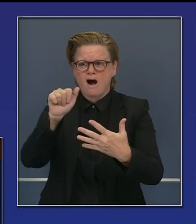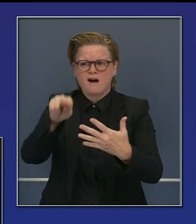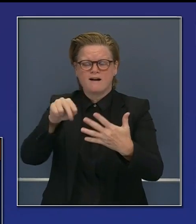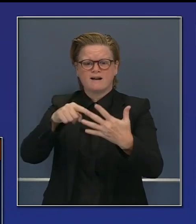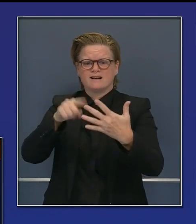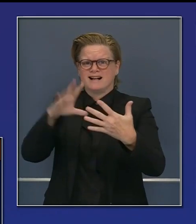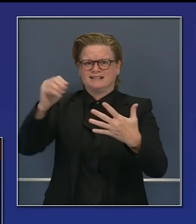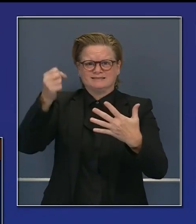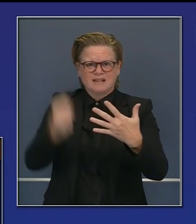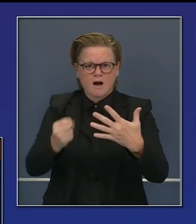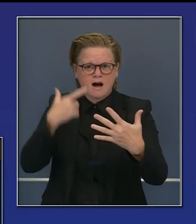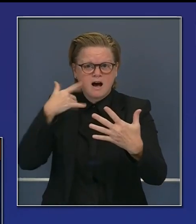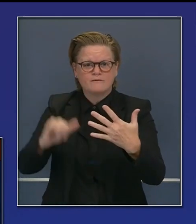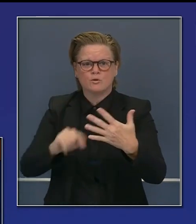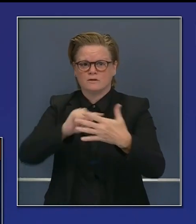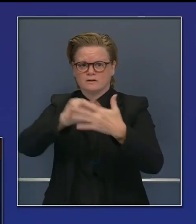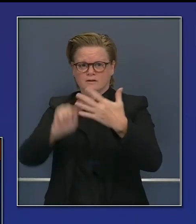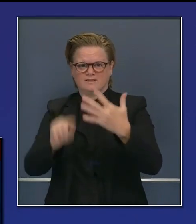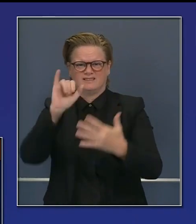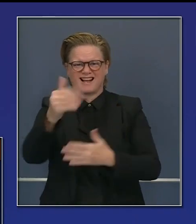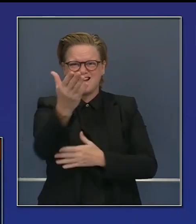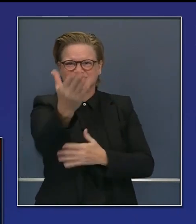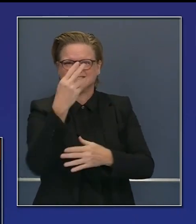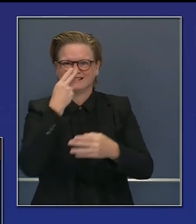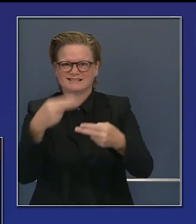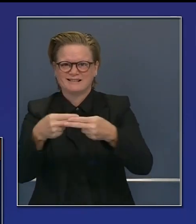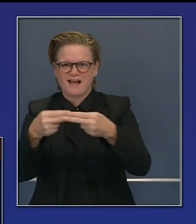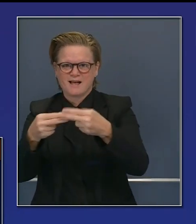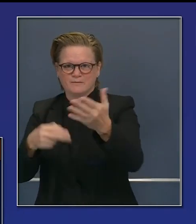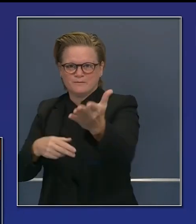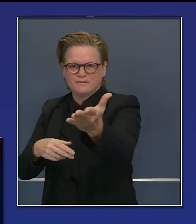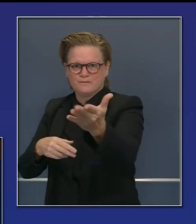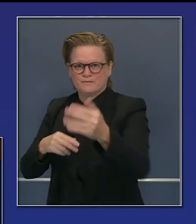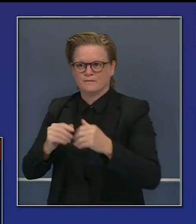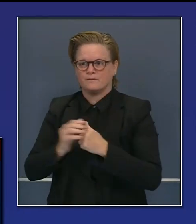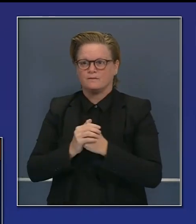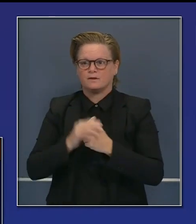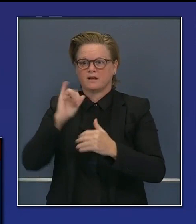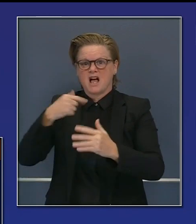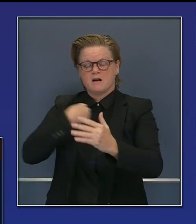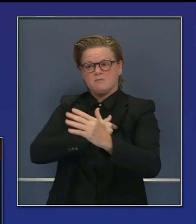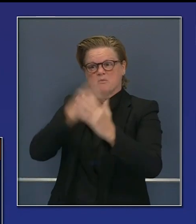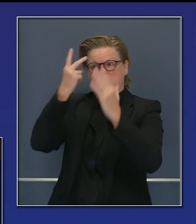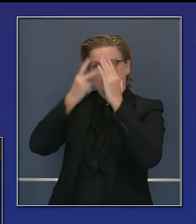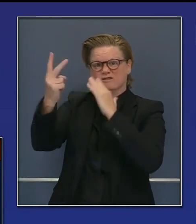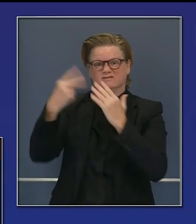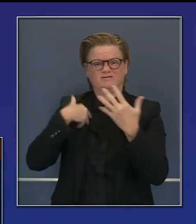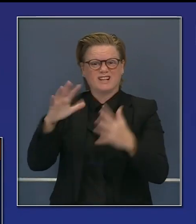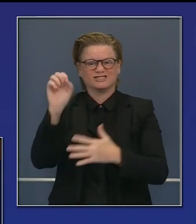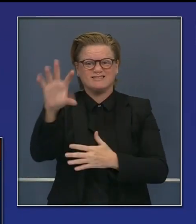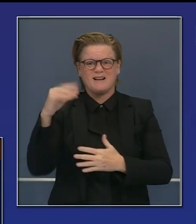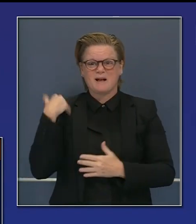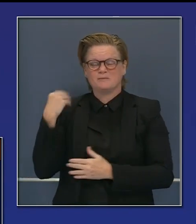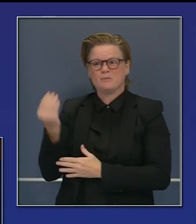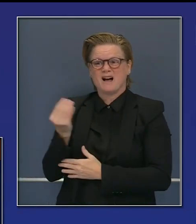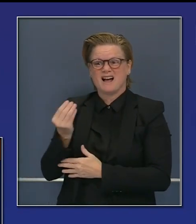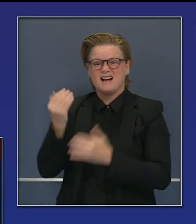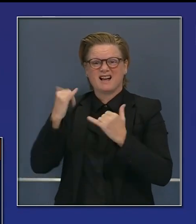GREATER SACRAMENTO BAY AREA, SAN JOAQUIN VALLEY, AND THE LARGER REGION IN SOUTHERN CALIFORNIA.